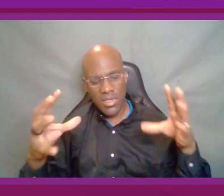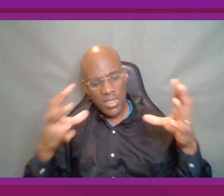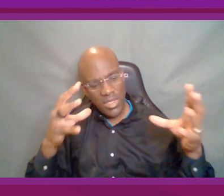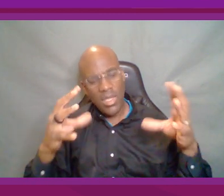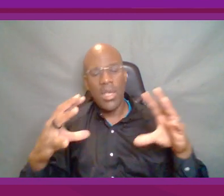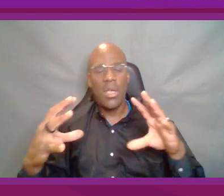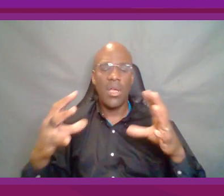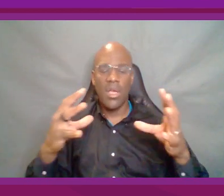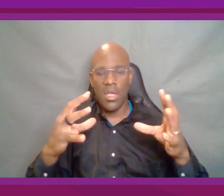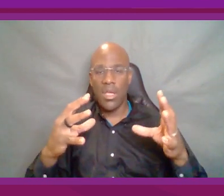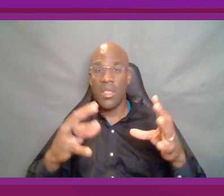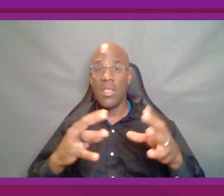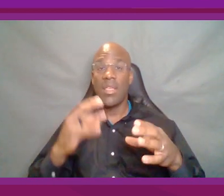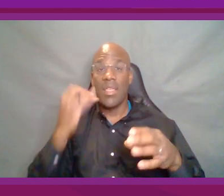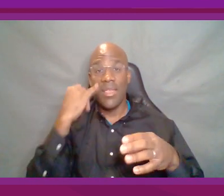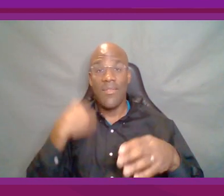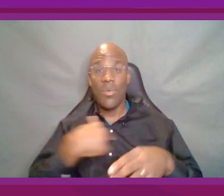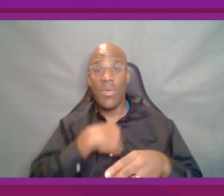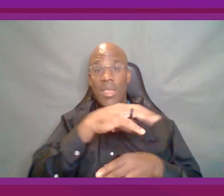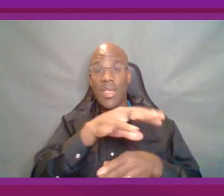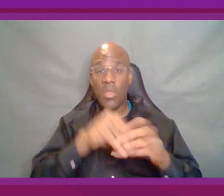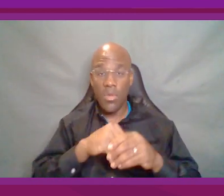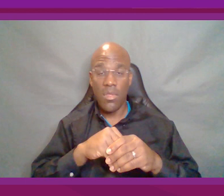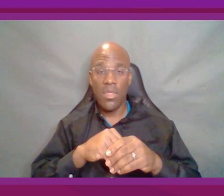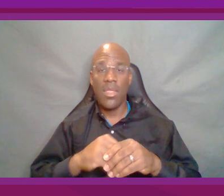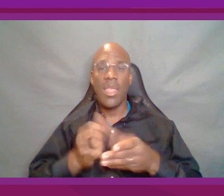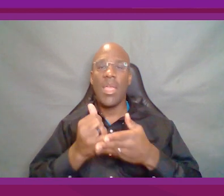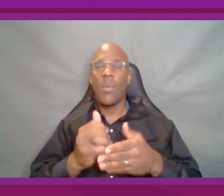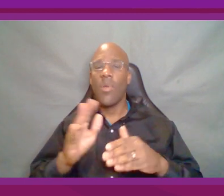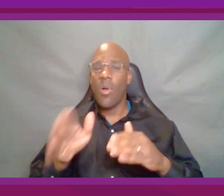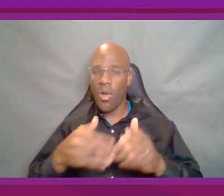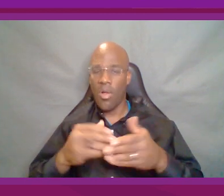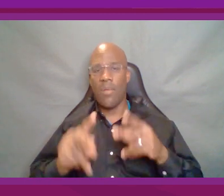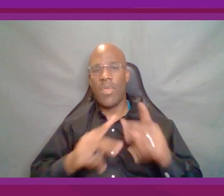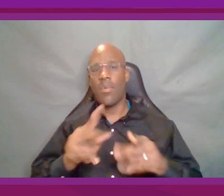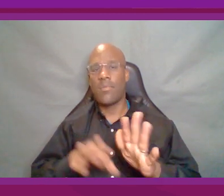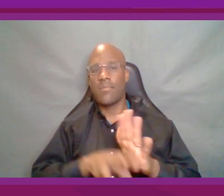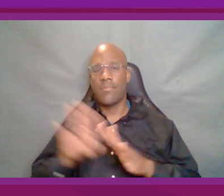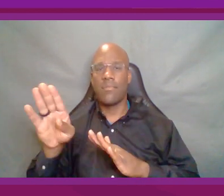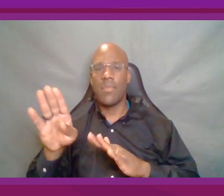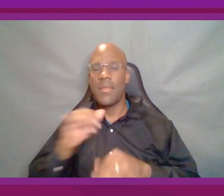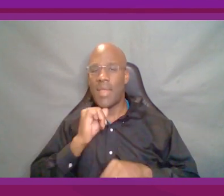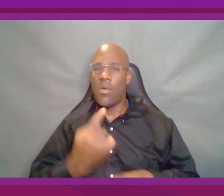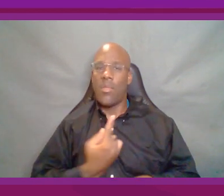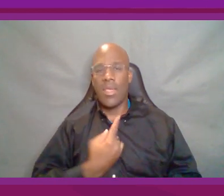by inclusion we're actually bettering all of humanity as opposed to just my personal life,